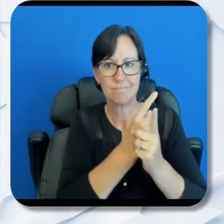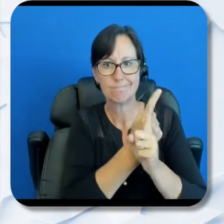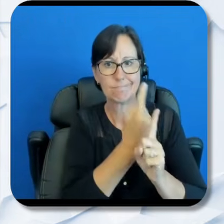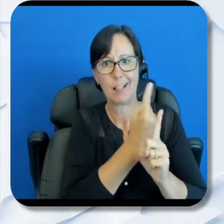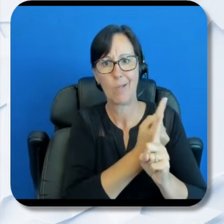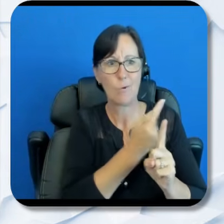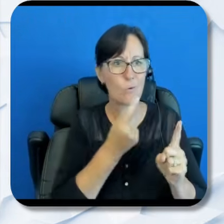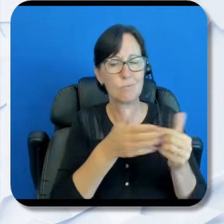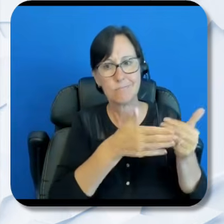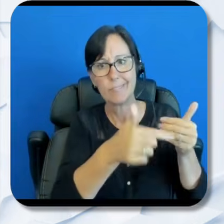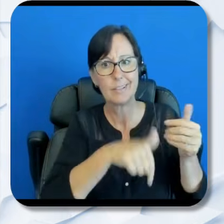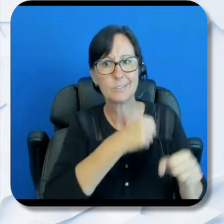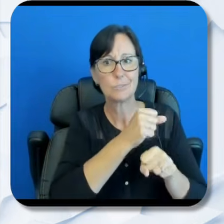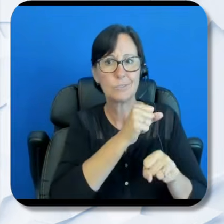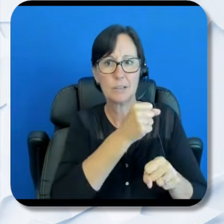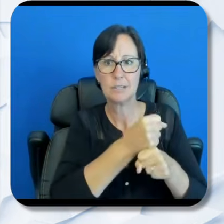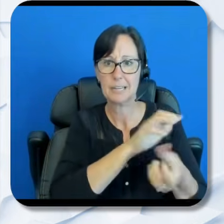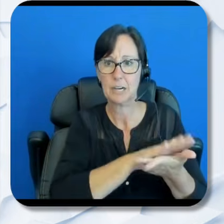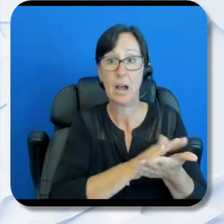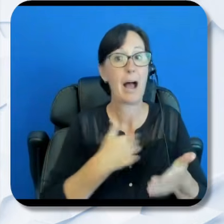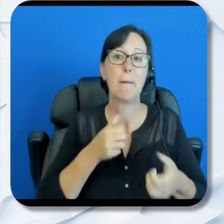I happen to be blessed to be the Executive Director of Family Promise